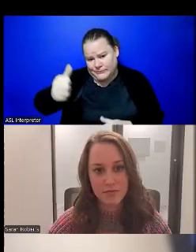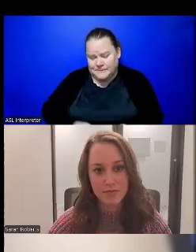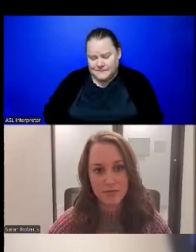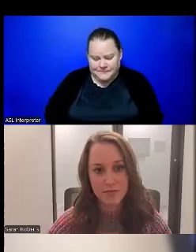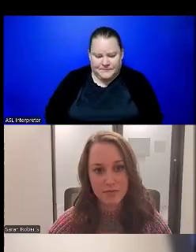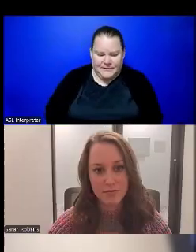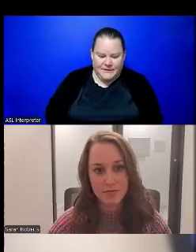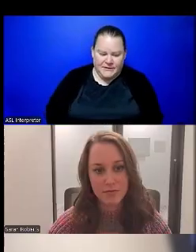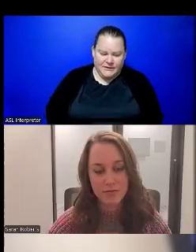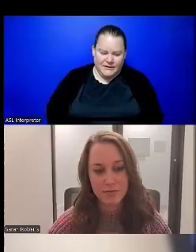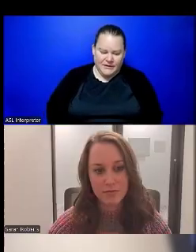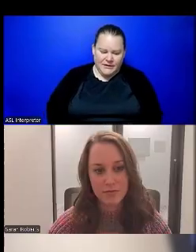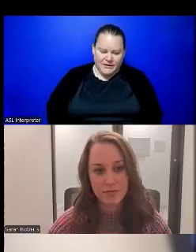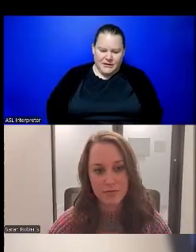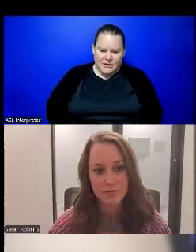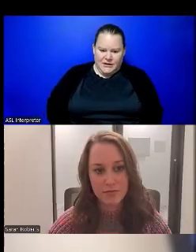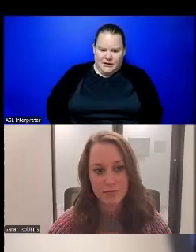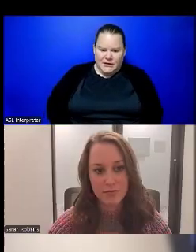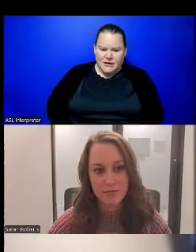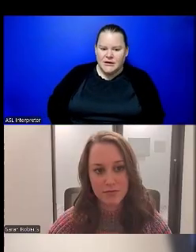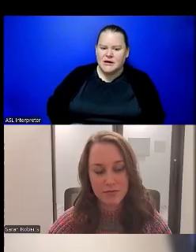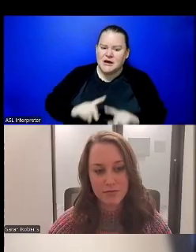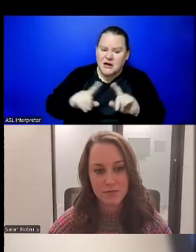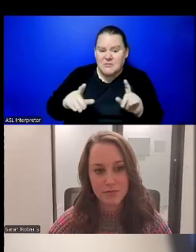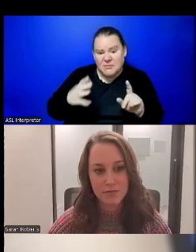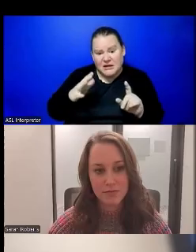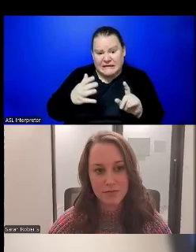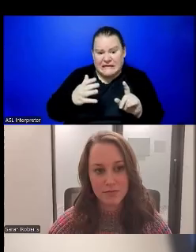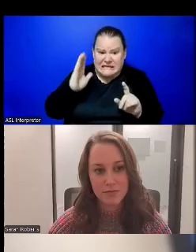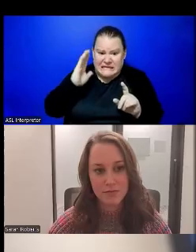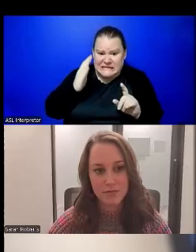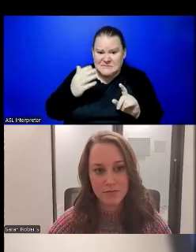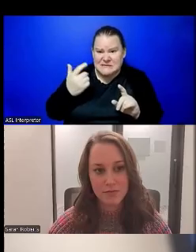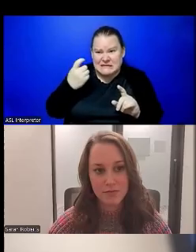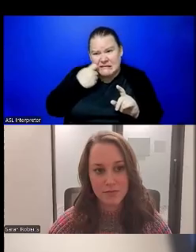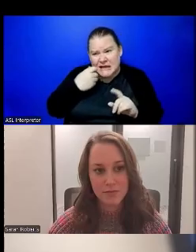much every new diagnosis that we've had in the last couple of years, they've always been about three or four weeks old, so